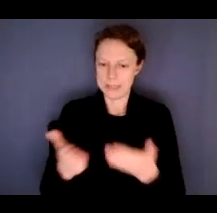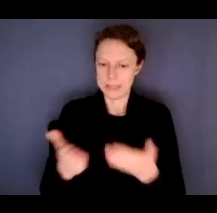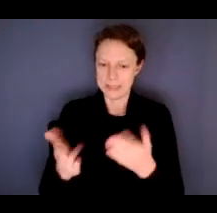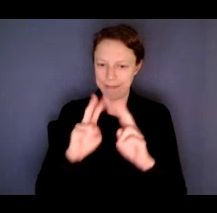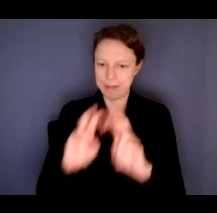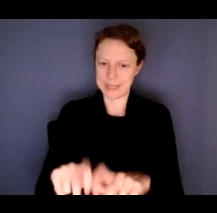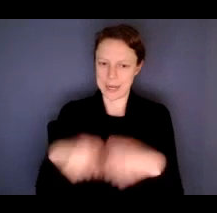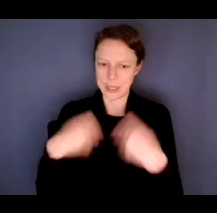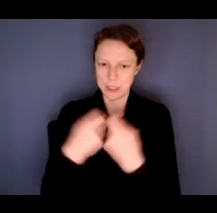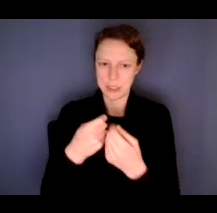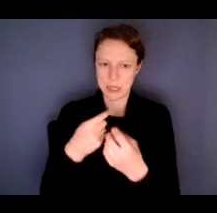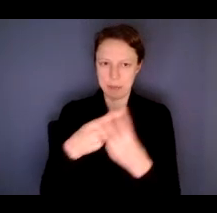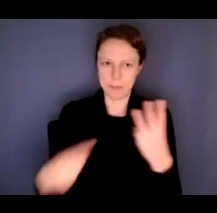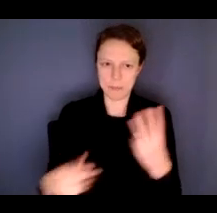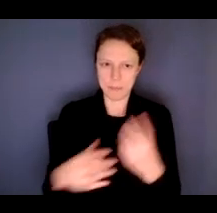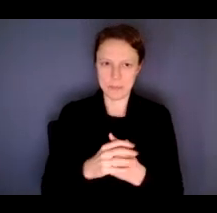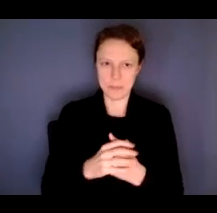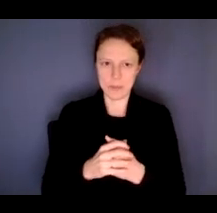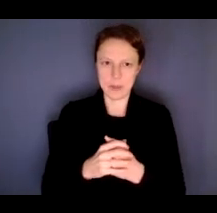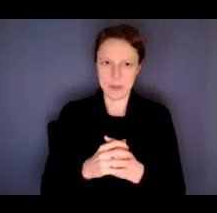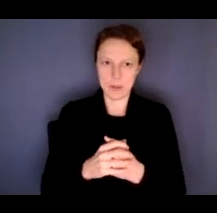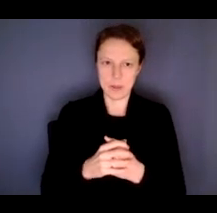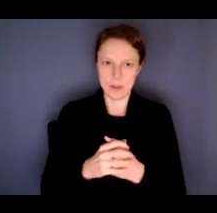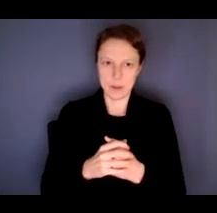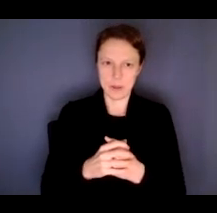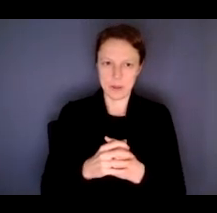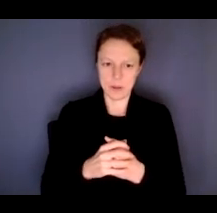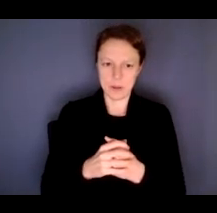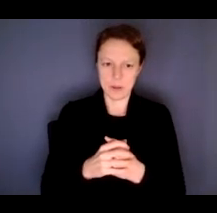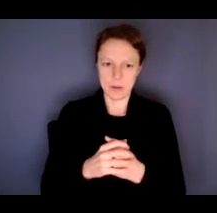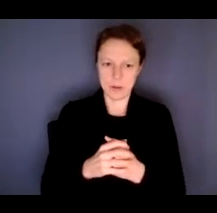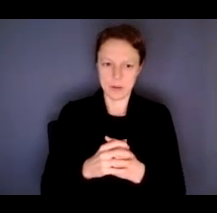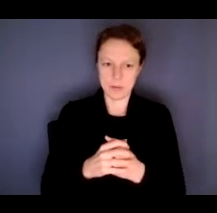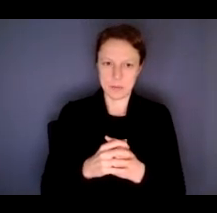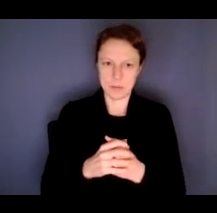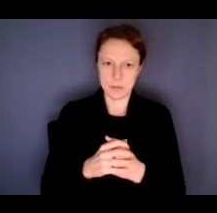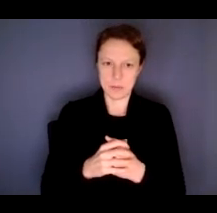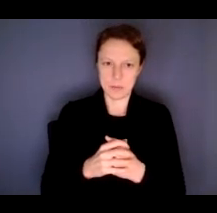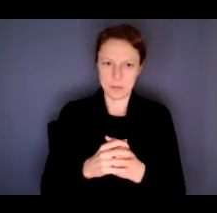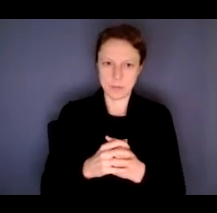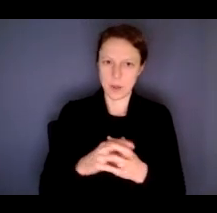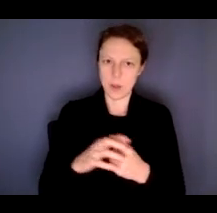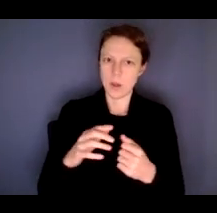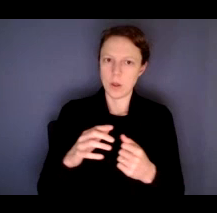So principally the community visiting advocacy team where I'm from predominantly we work with